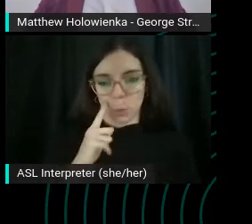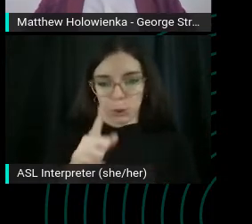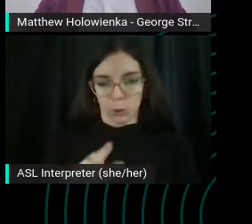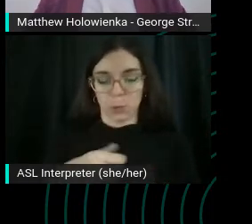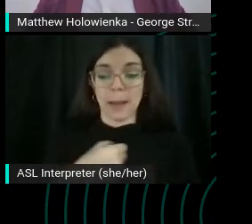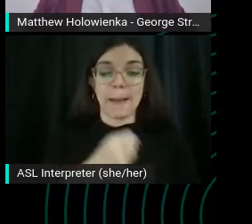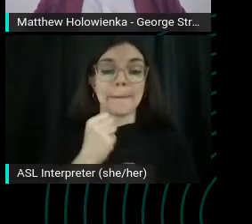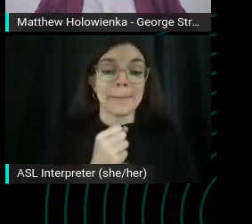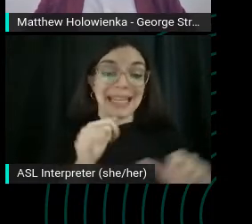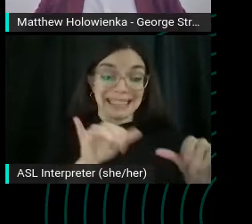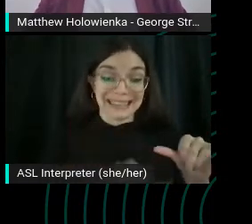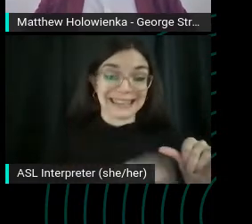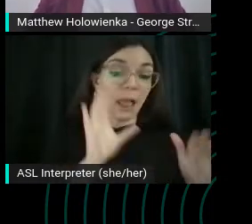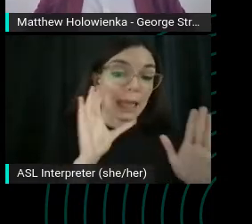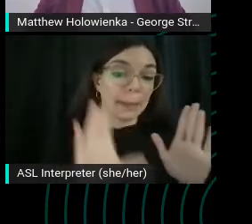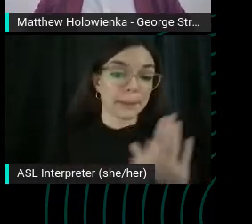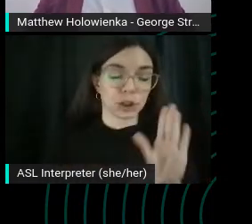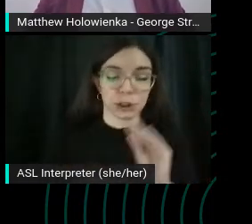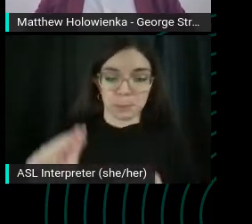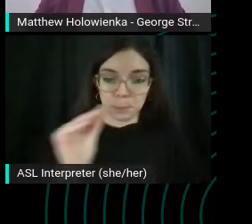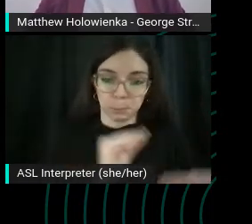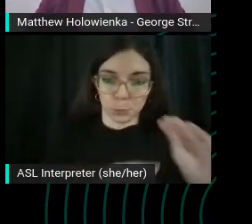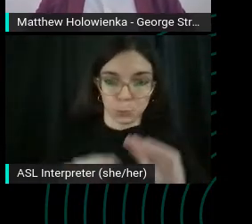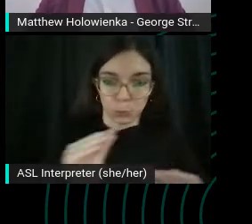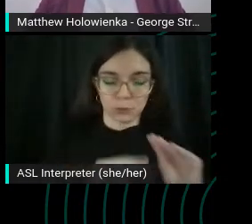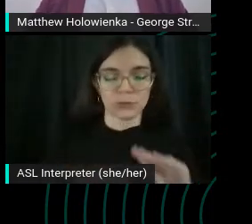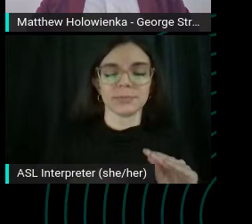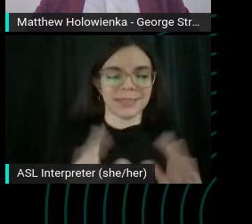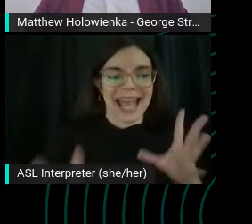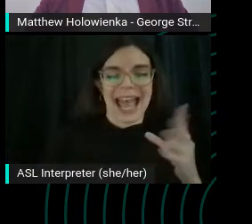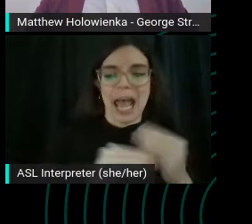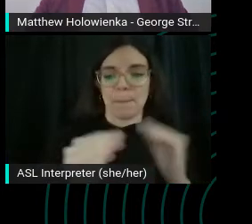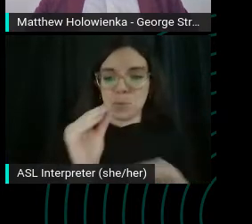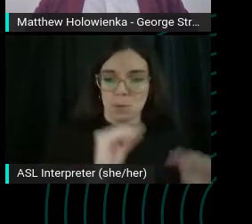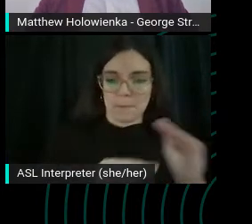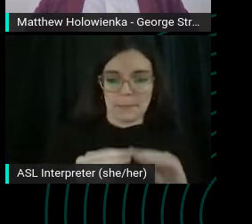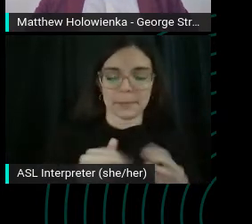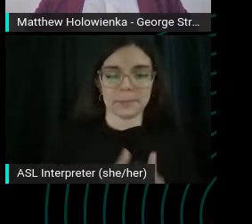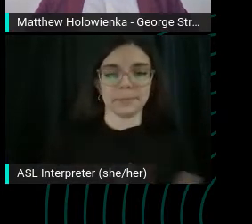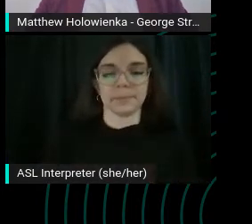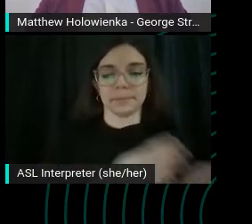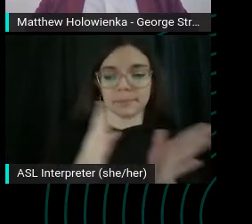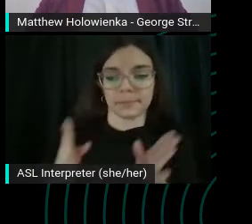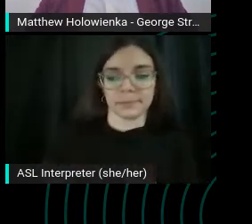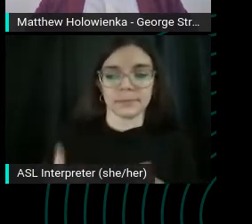to get that element to motion to images that are otherwise static. Next I'm going to talk about using all of your resources,